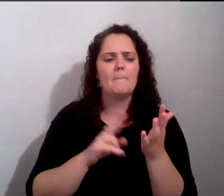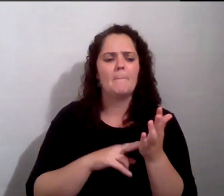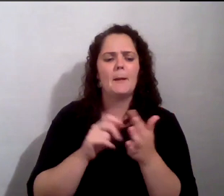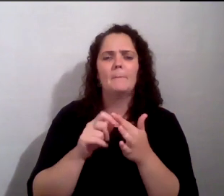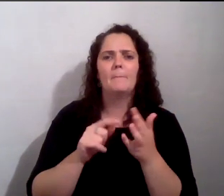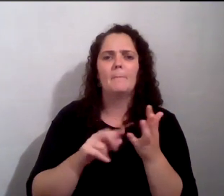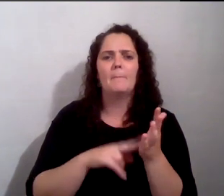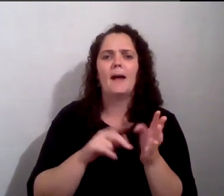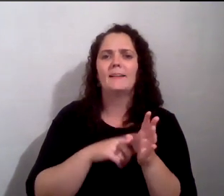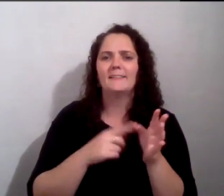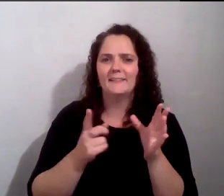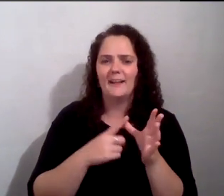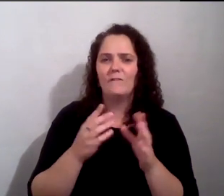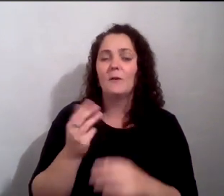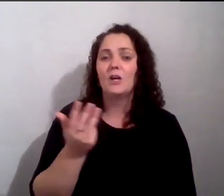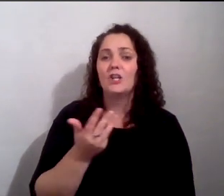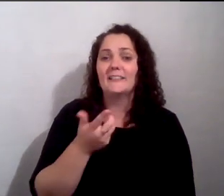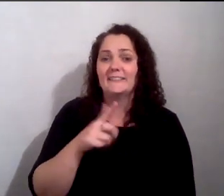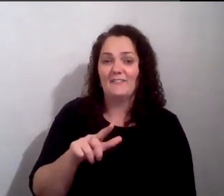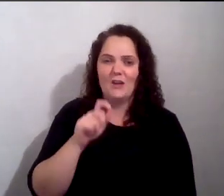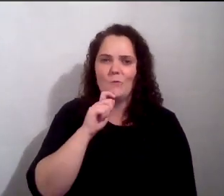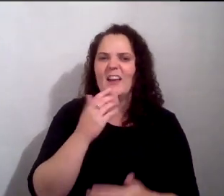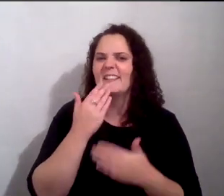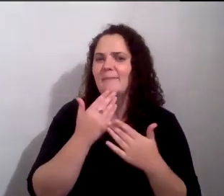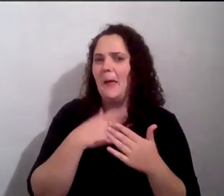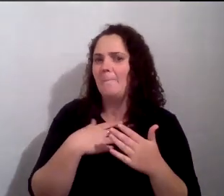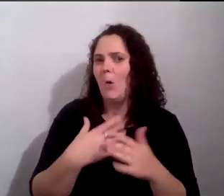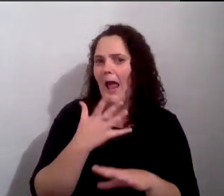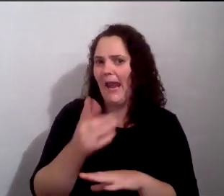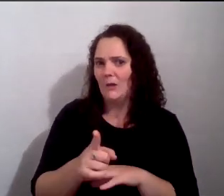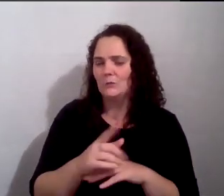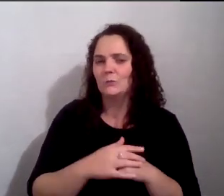trying to make their galleries and institutions appreciate these works